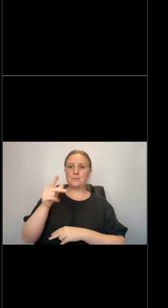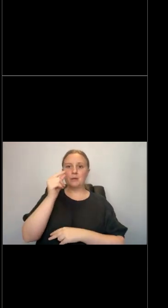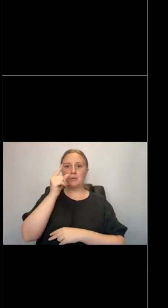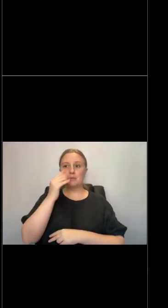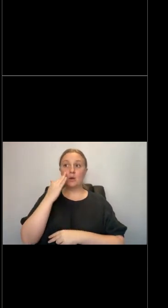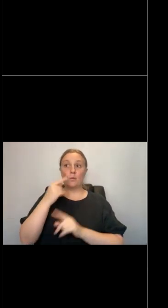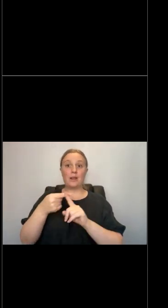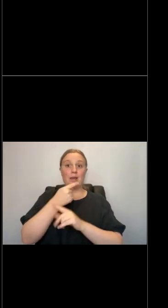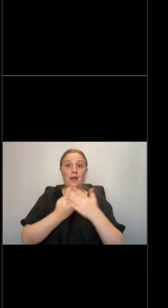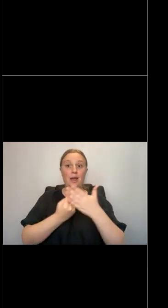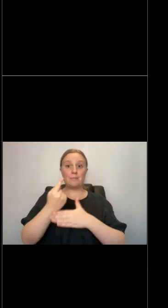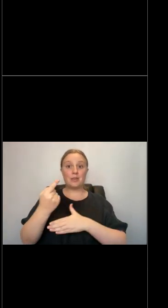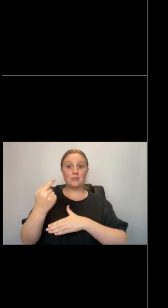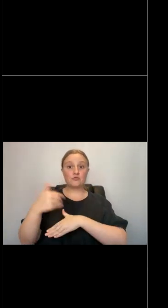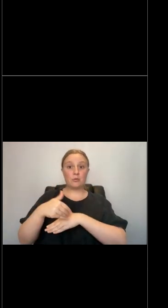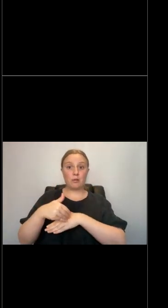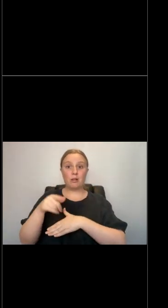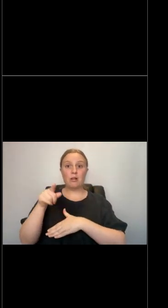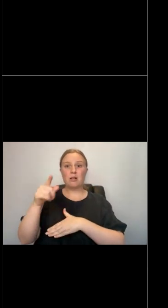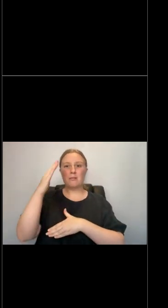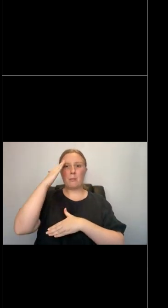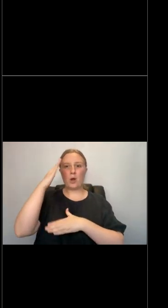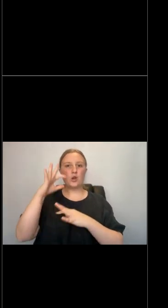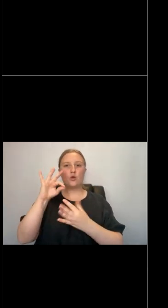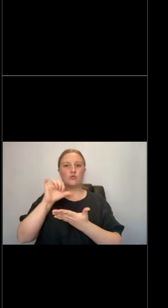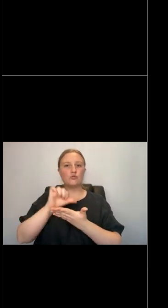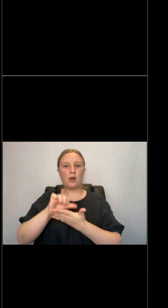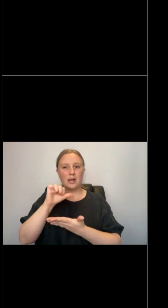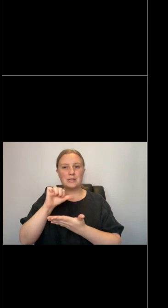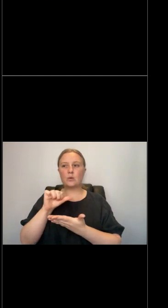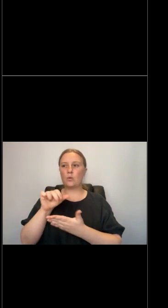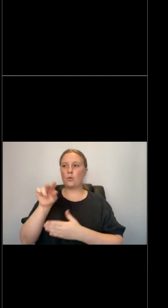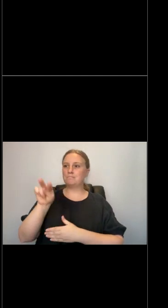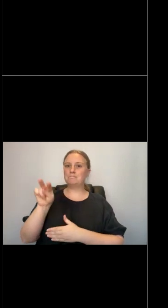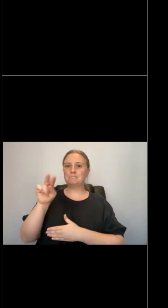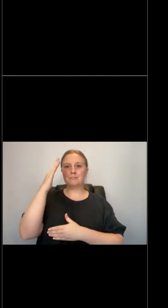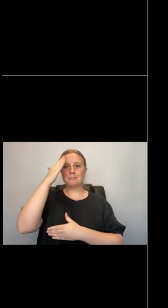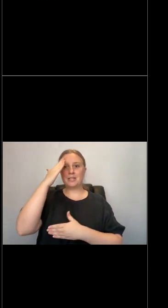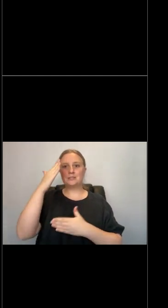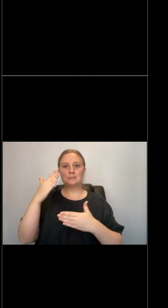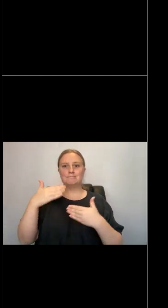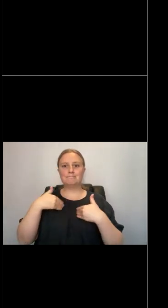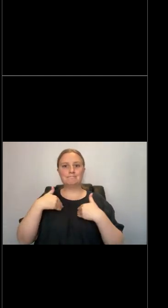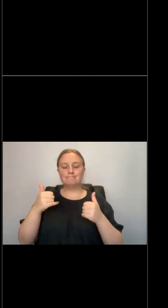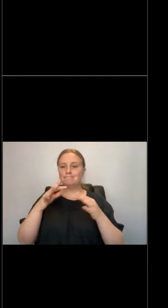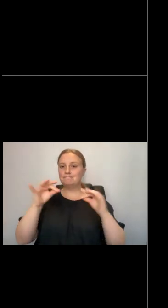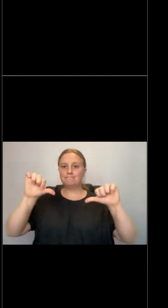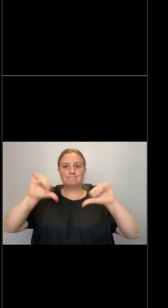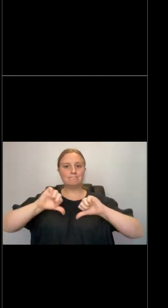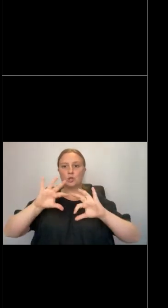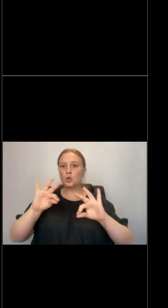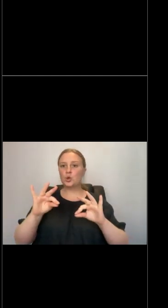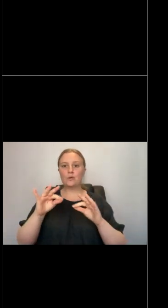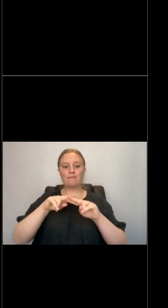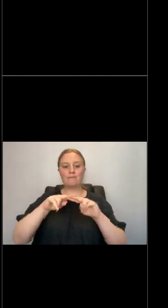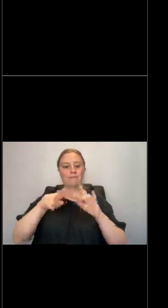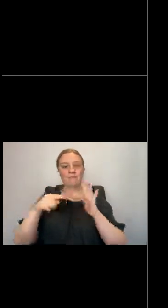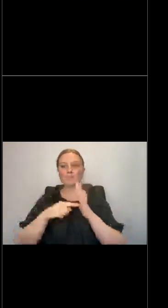or unfit unfit for trial as a consequence of their mental condition, then that can be referred to the mental health court.